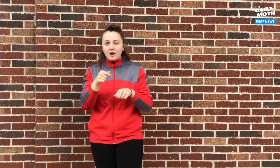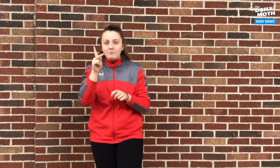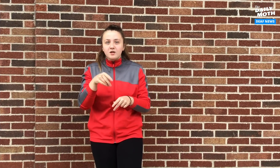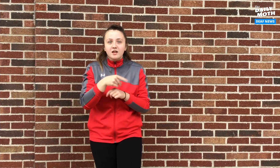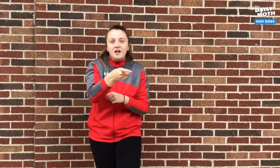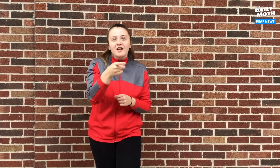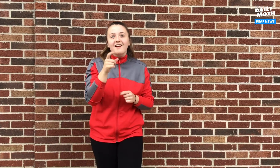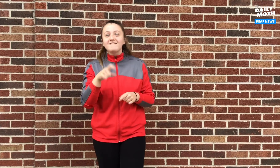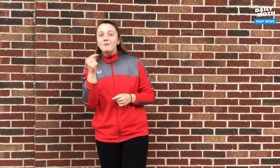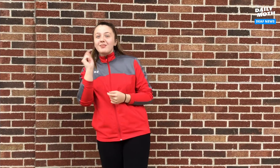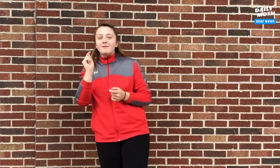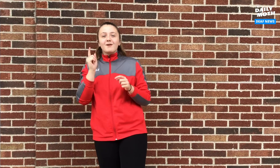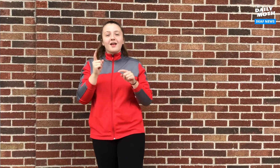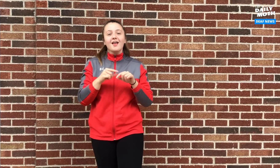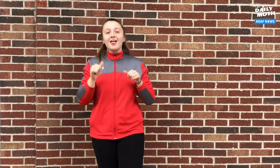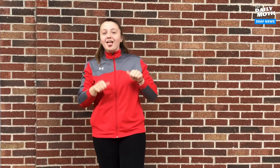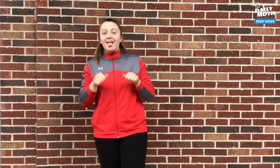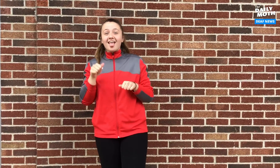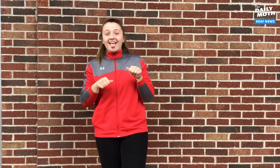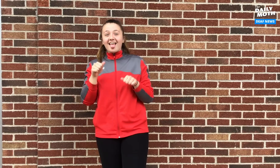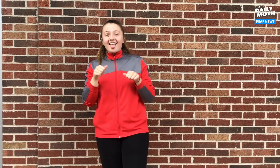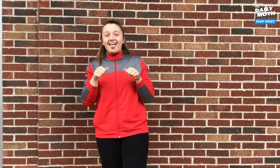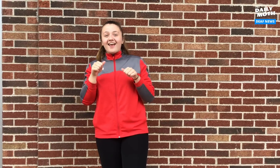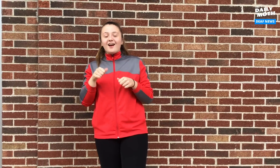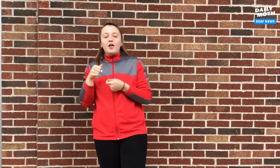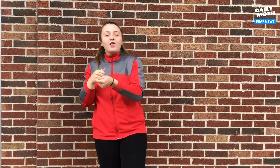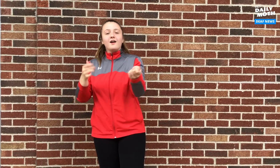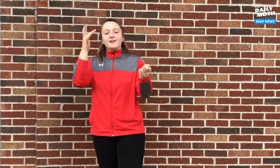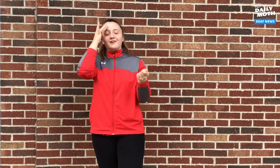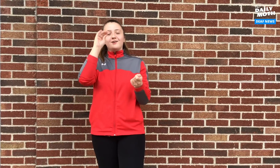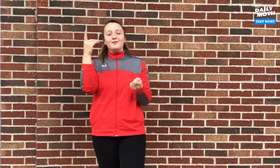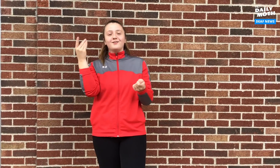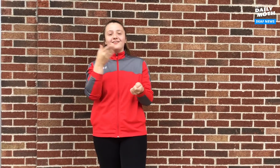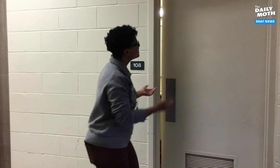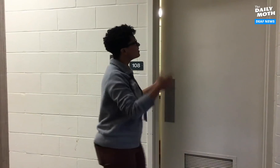deaf people aren’t sure if the bathroom is vacant. When they finally do open the door, there’s no one there!